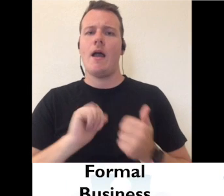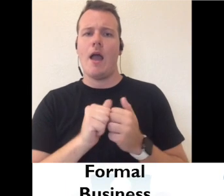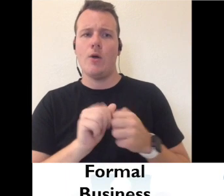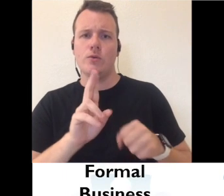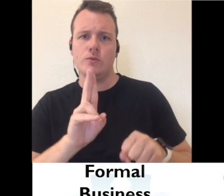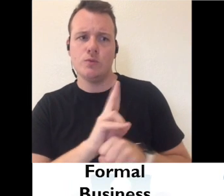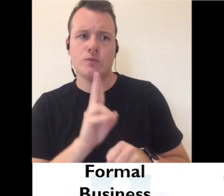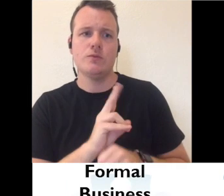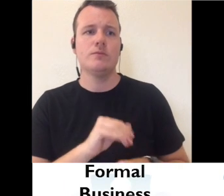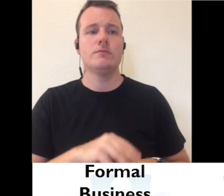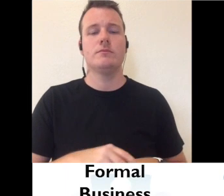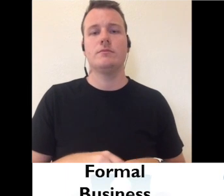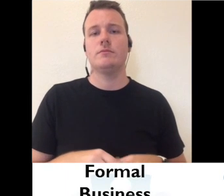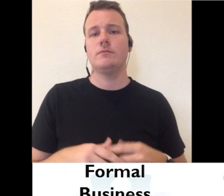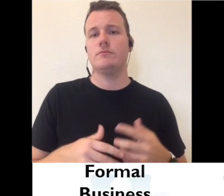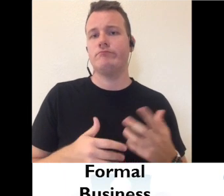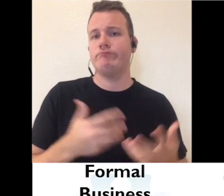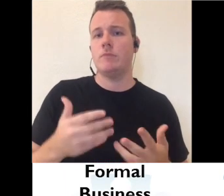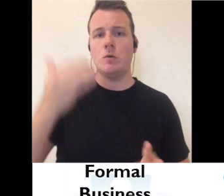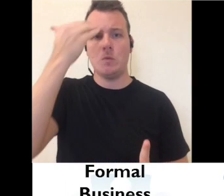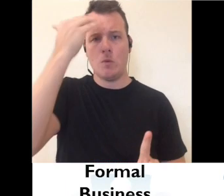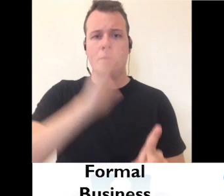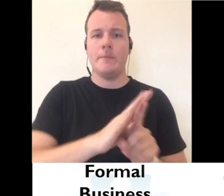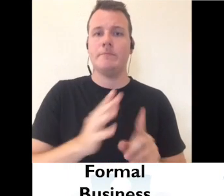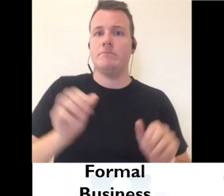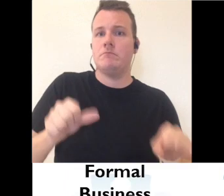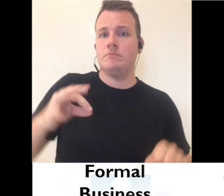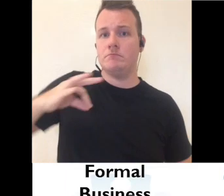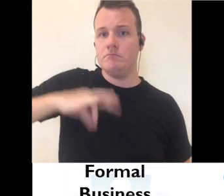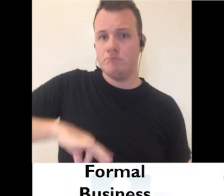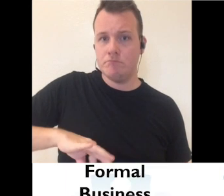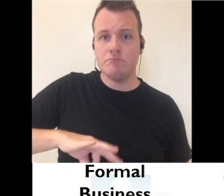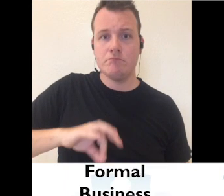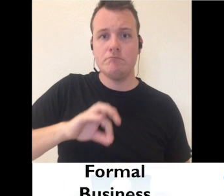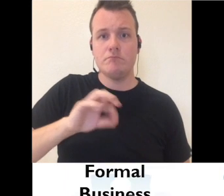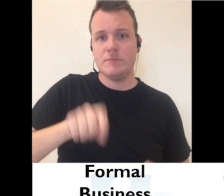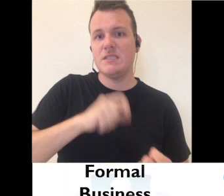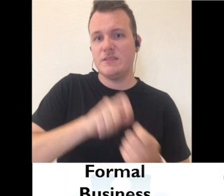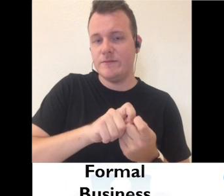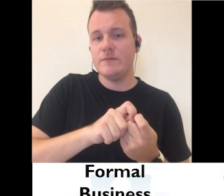of those are, financial investments will be. And the